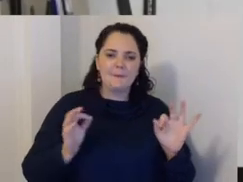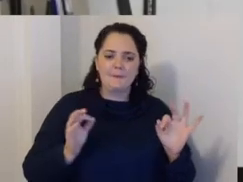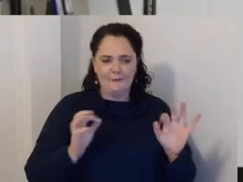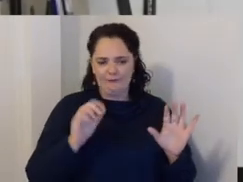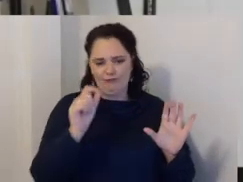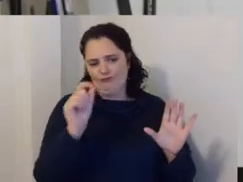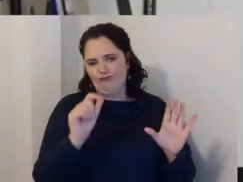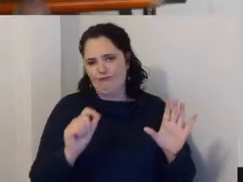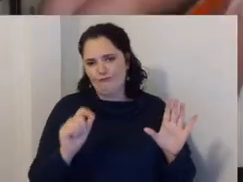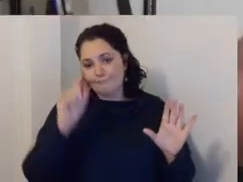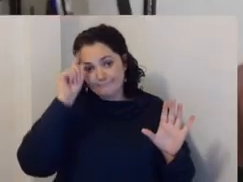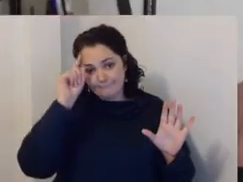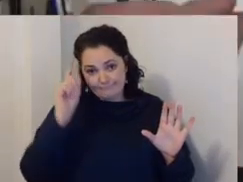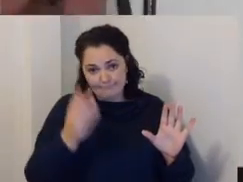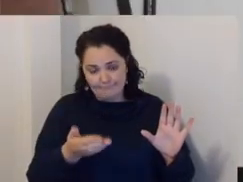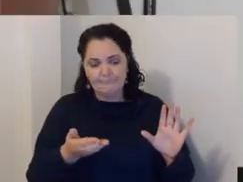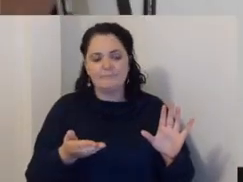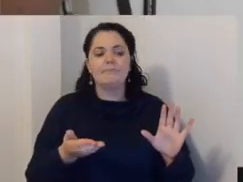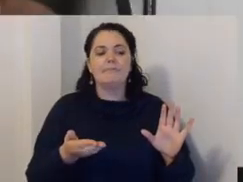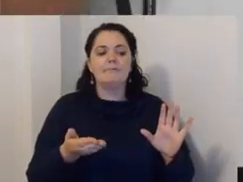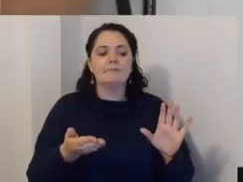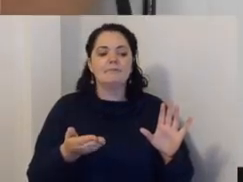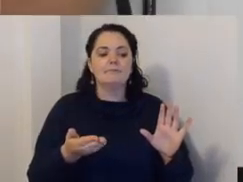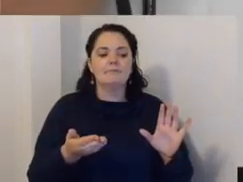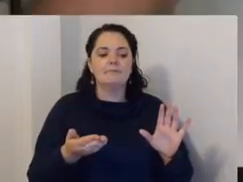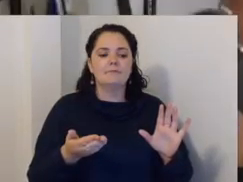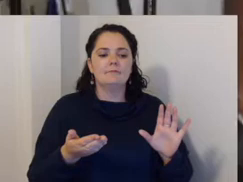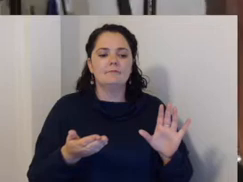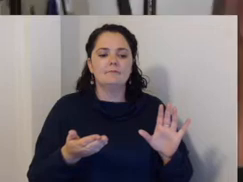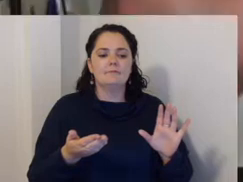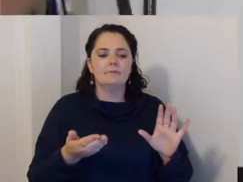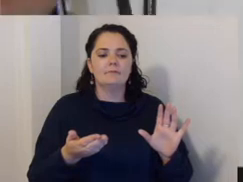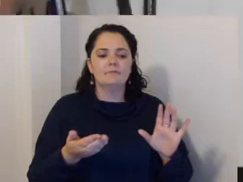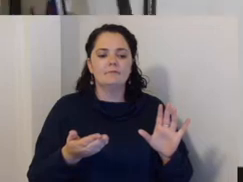and then again I'm going to take my charcoal, I'm going to take I'm using one piece of sandpaper for